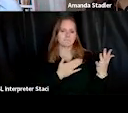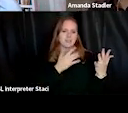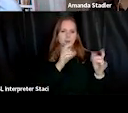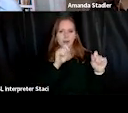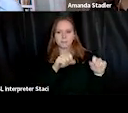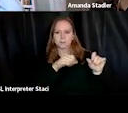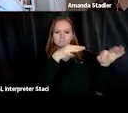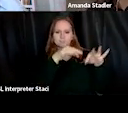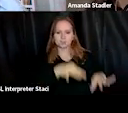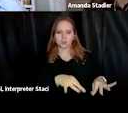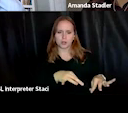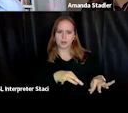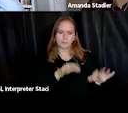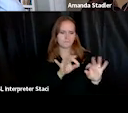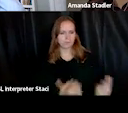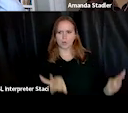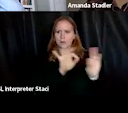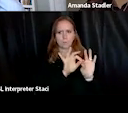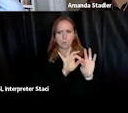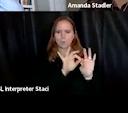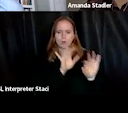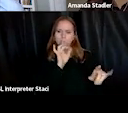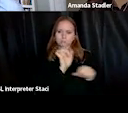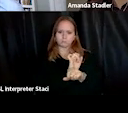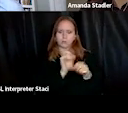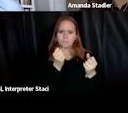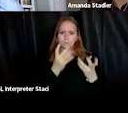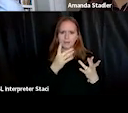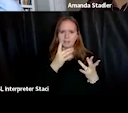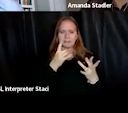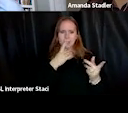Very practical. And we're getting a lot of questions about, Omar,